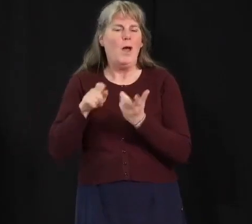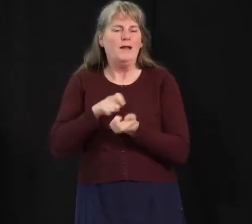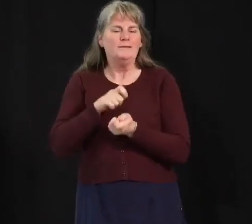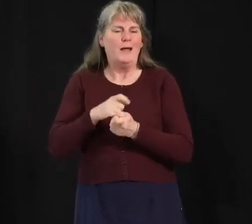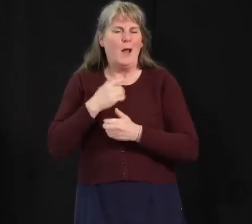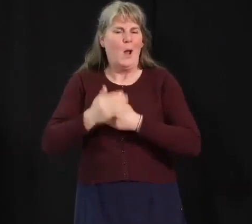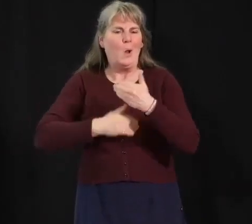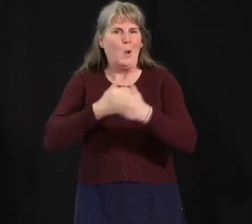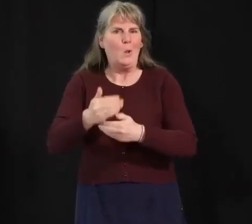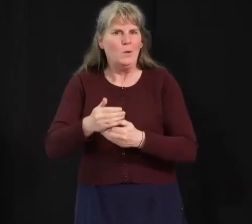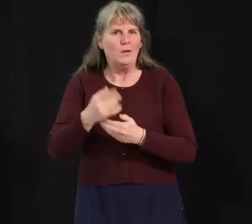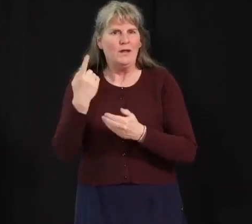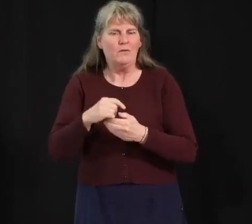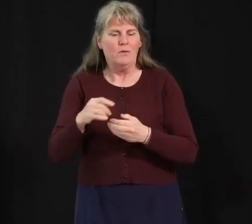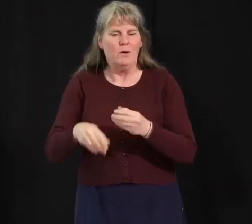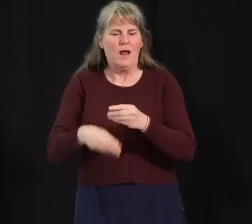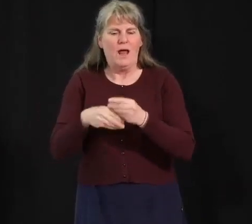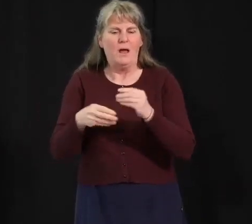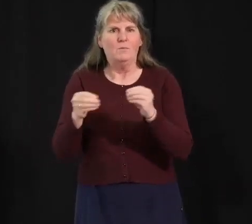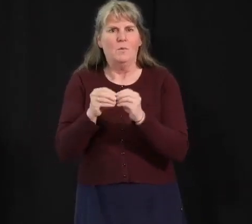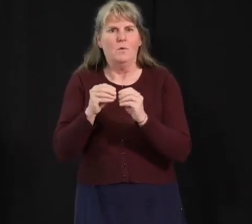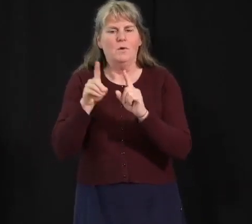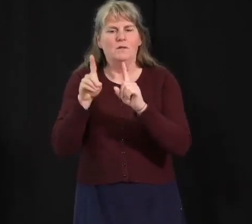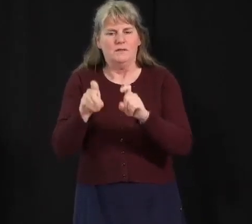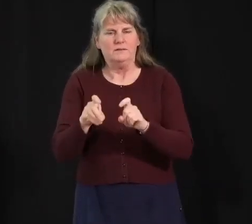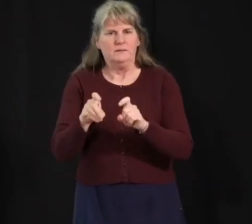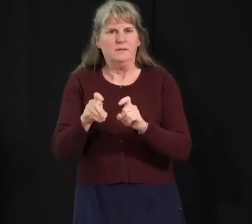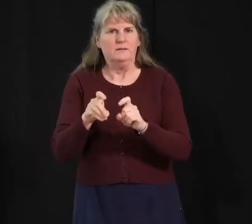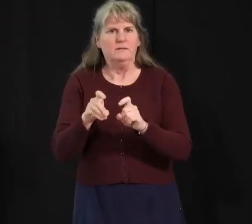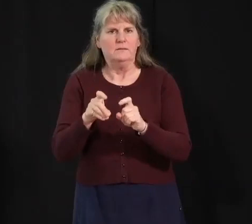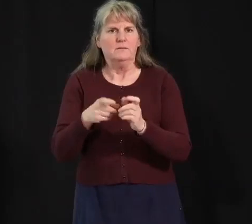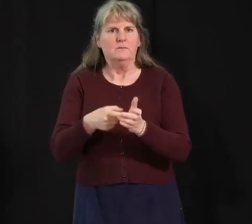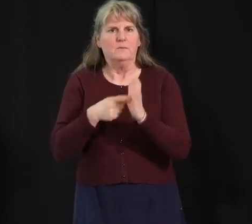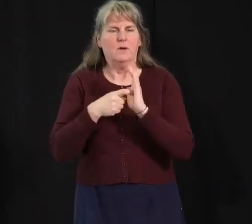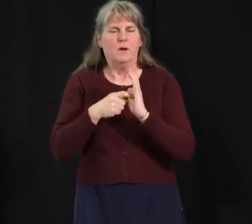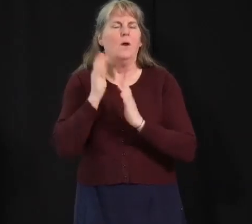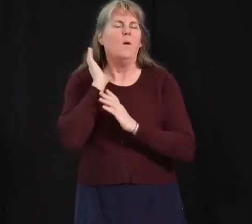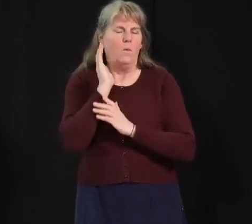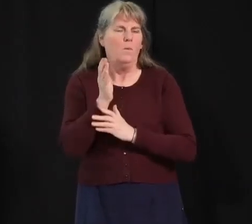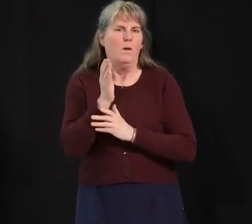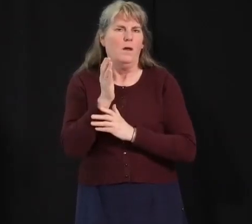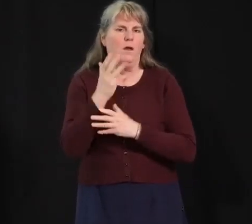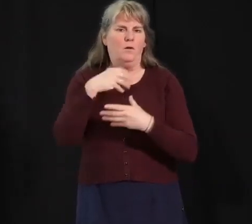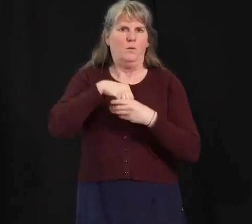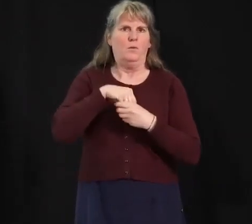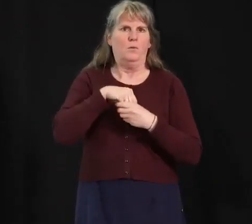the criteria to be tested? In a nutshell, yes, but the